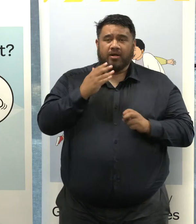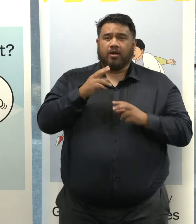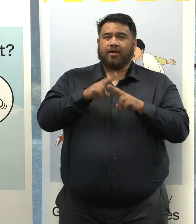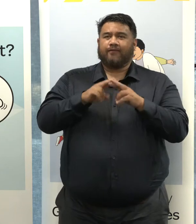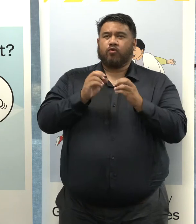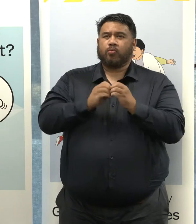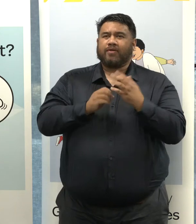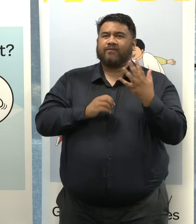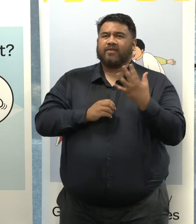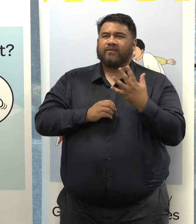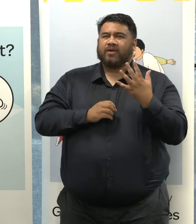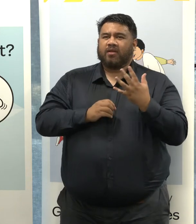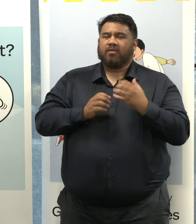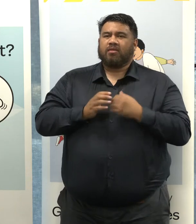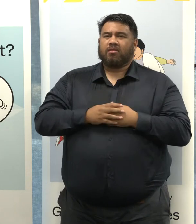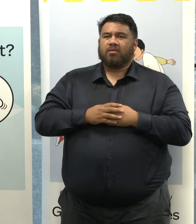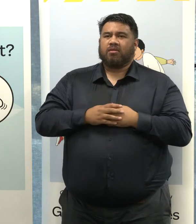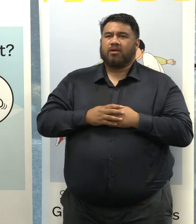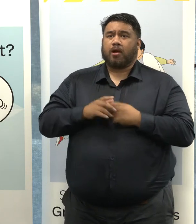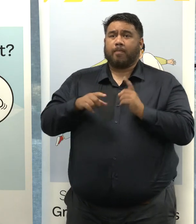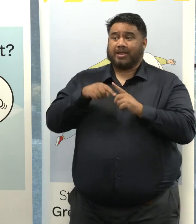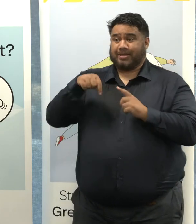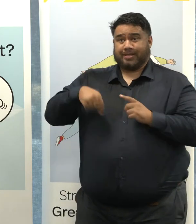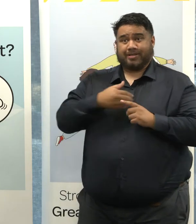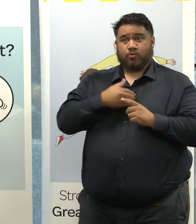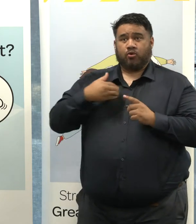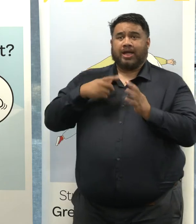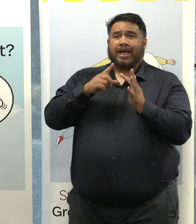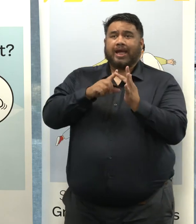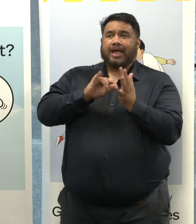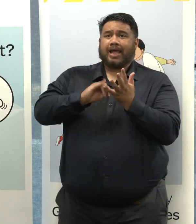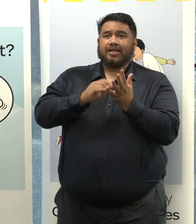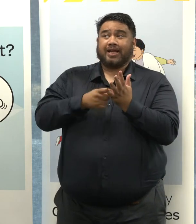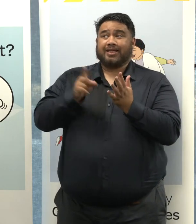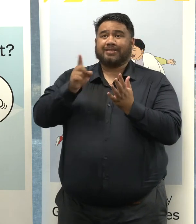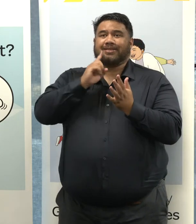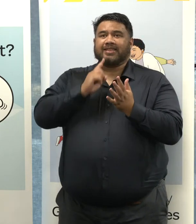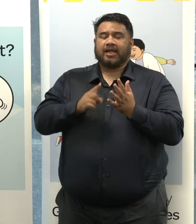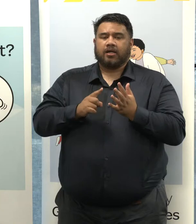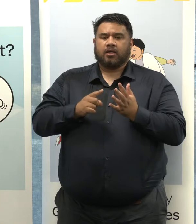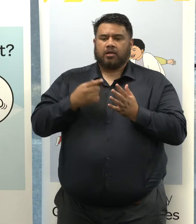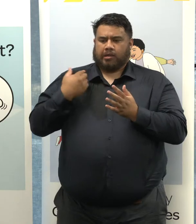sample that was sequenced in mid February, 15 February.